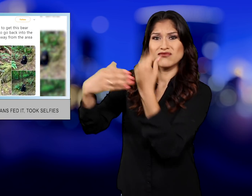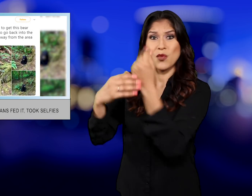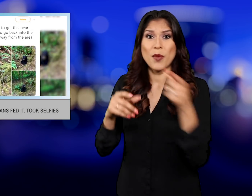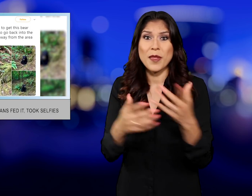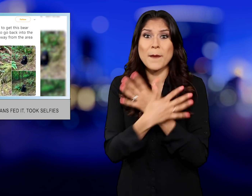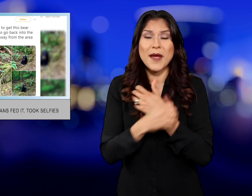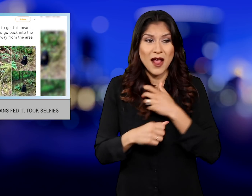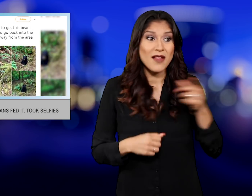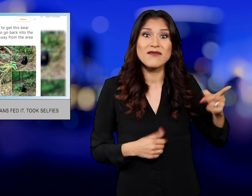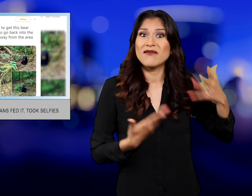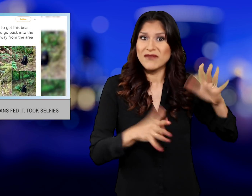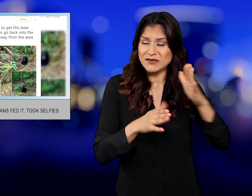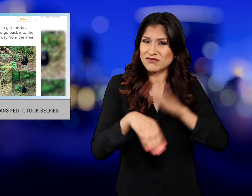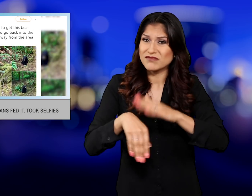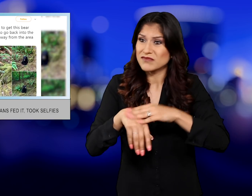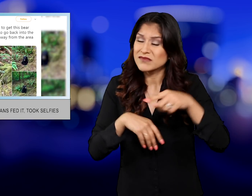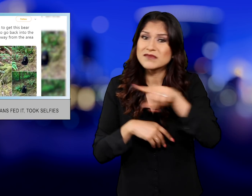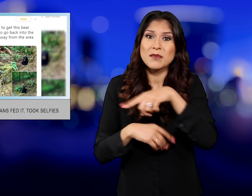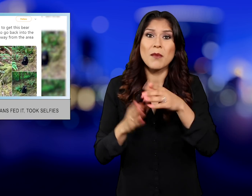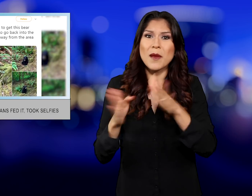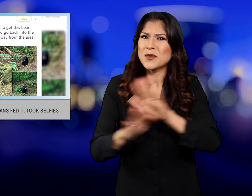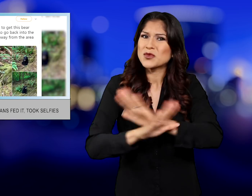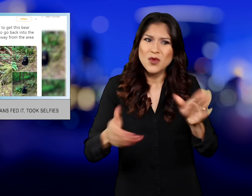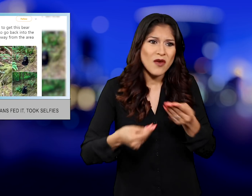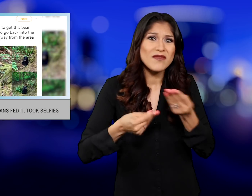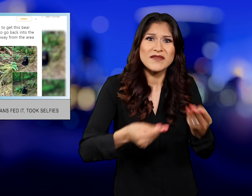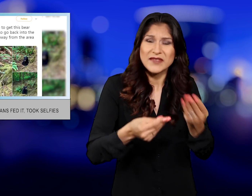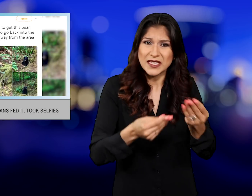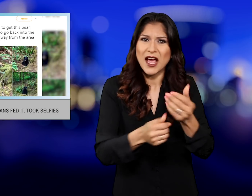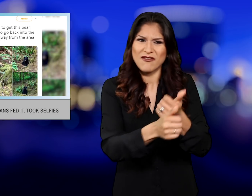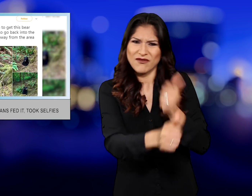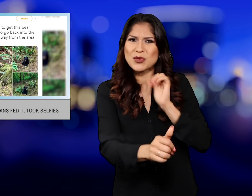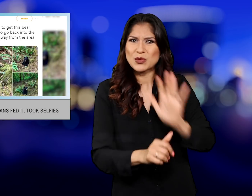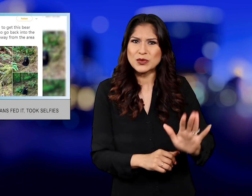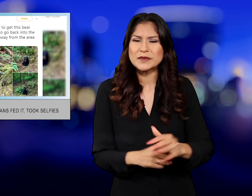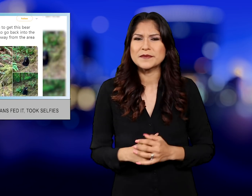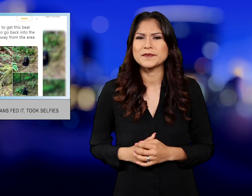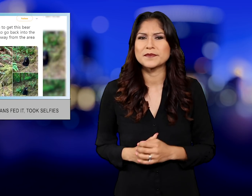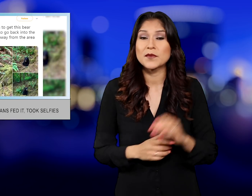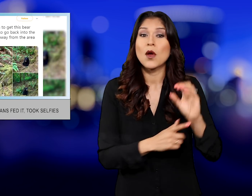taken with the bear.